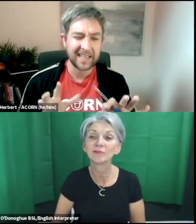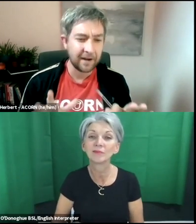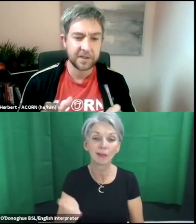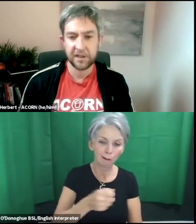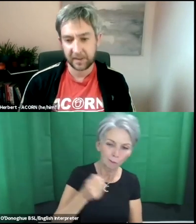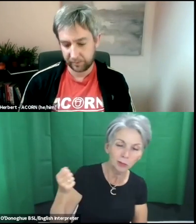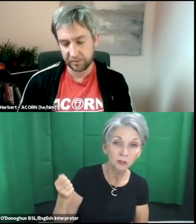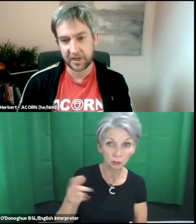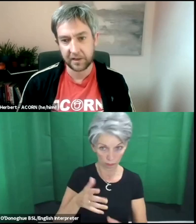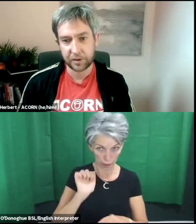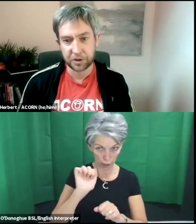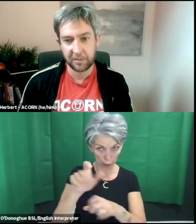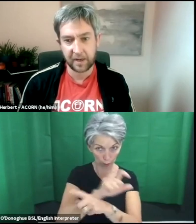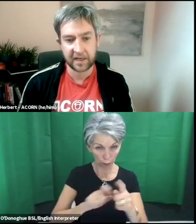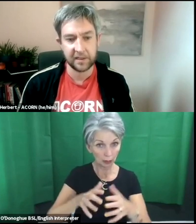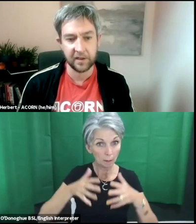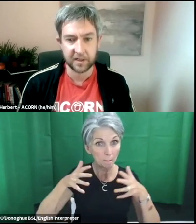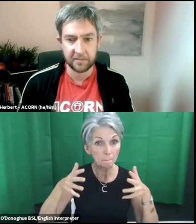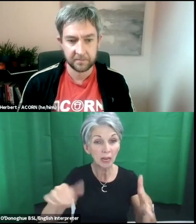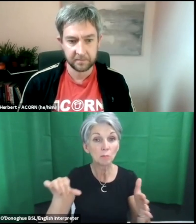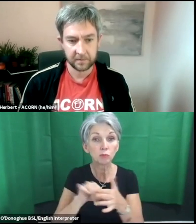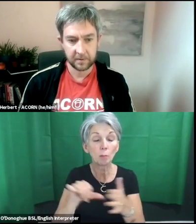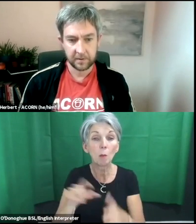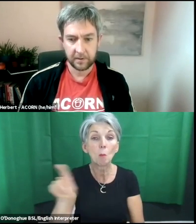I guarantee you, people will say dog shit, parking and litter.